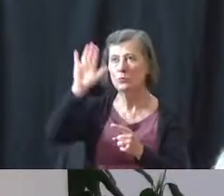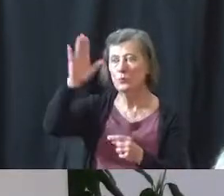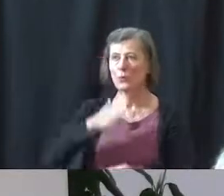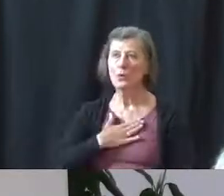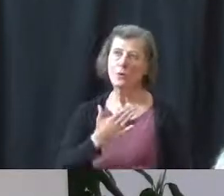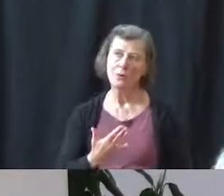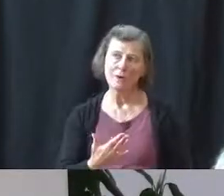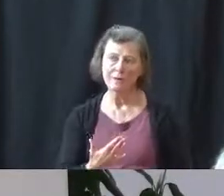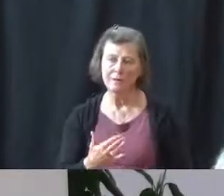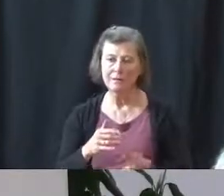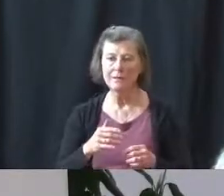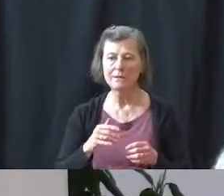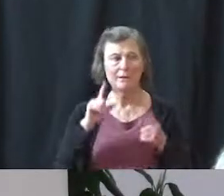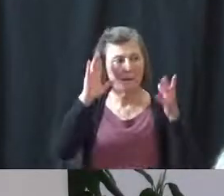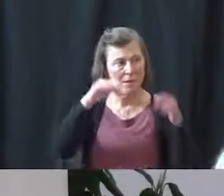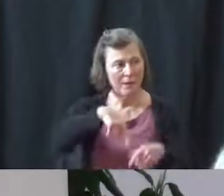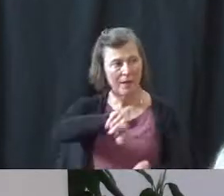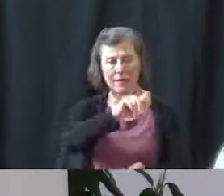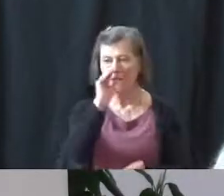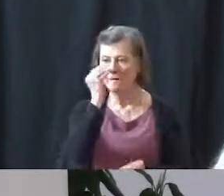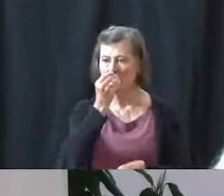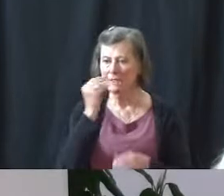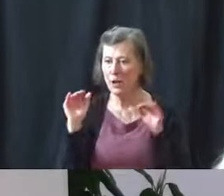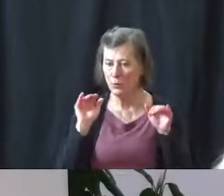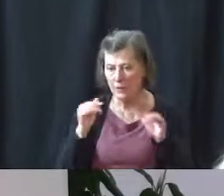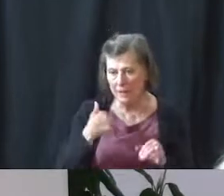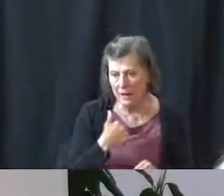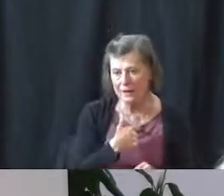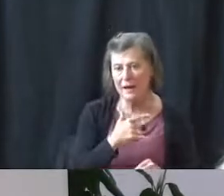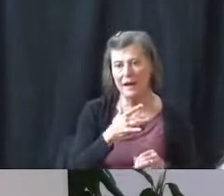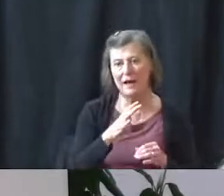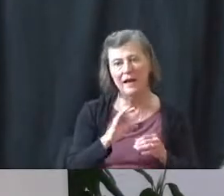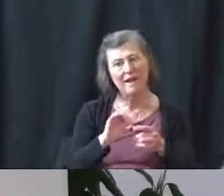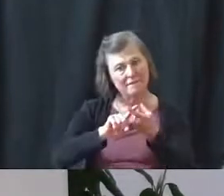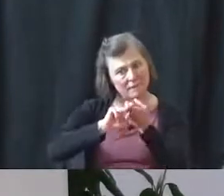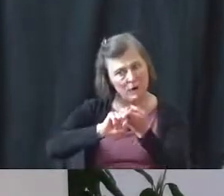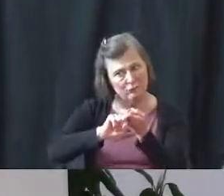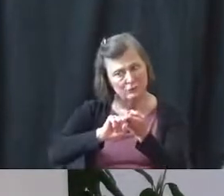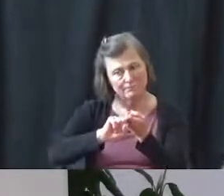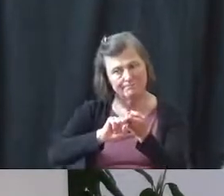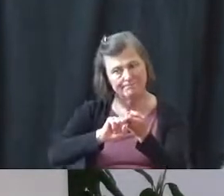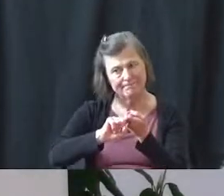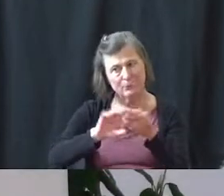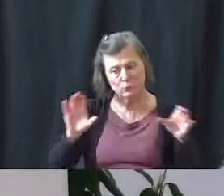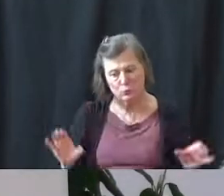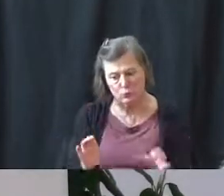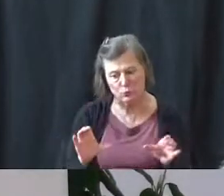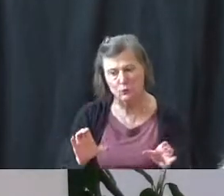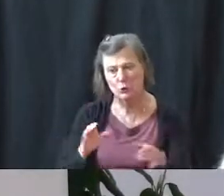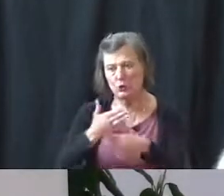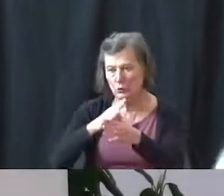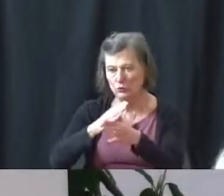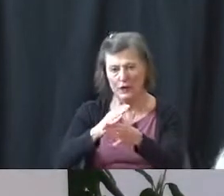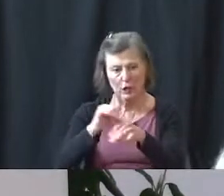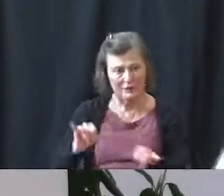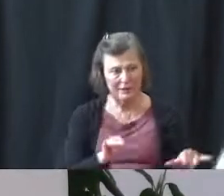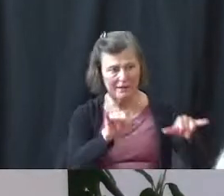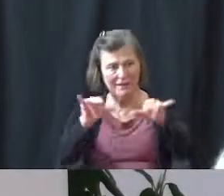May these flowers also remind us of the value of comradeship, of doing and sharing alike.